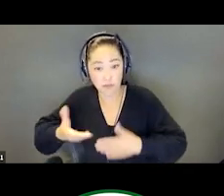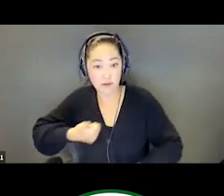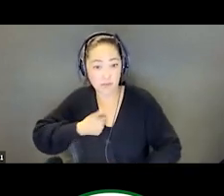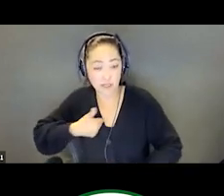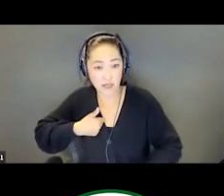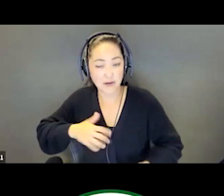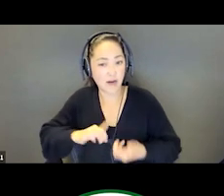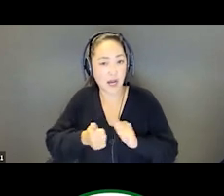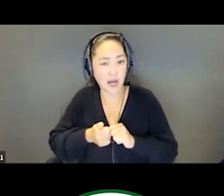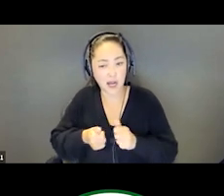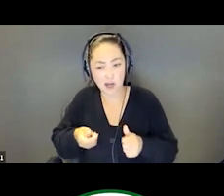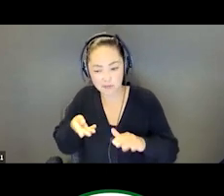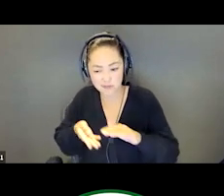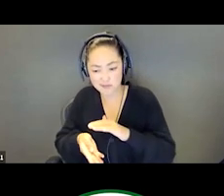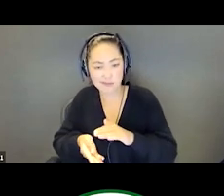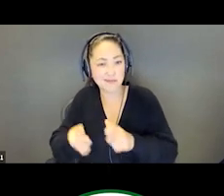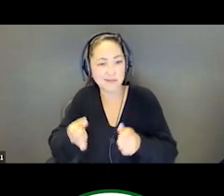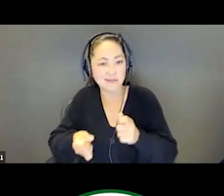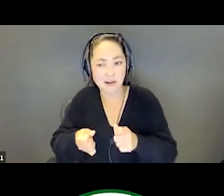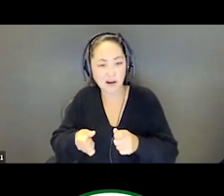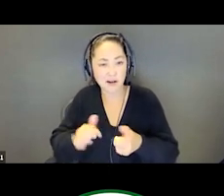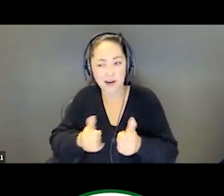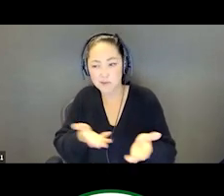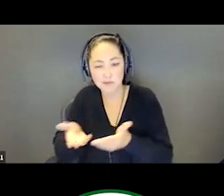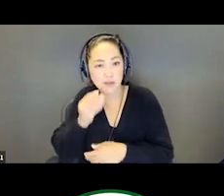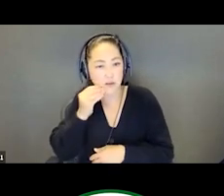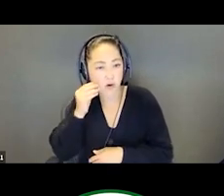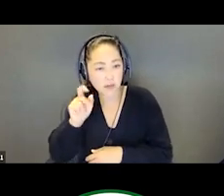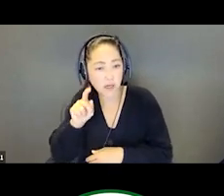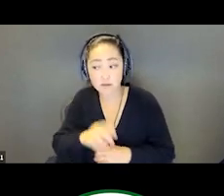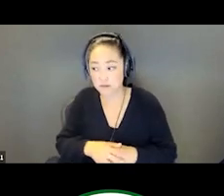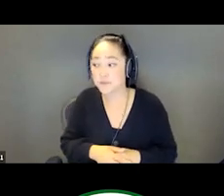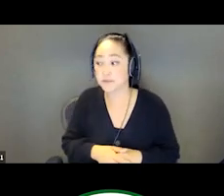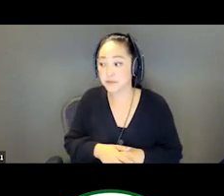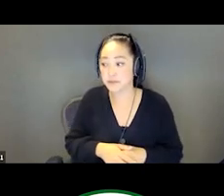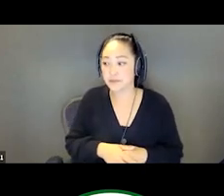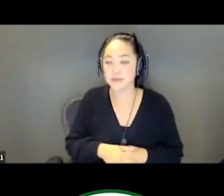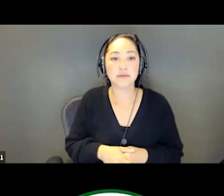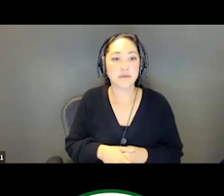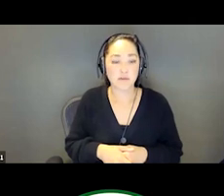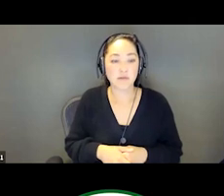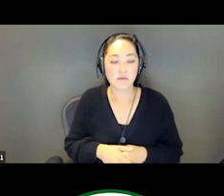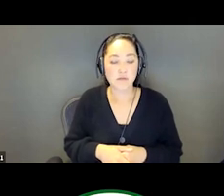Yeah, absolutely. So, we have, we don't, we have More than just organizations that buy our cartoon.